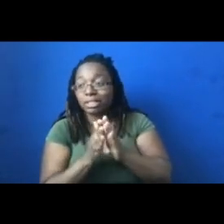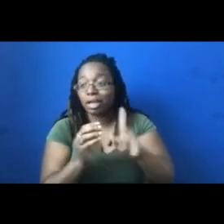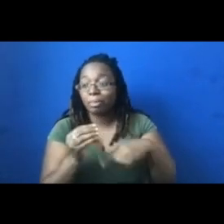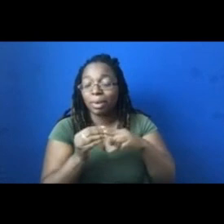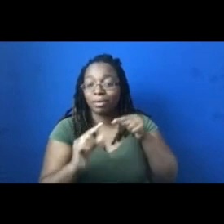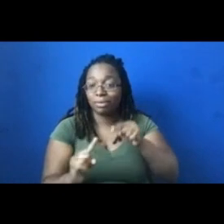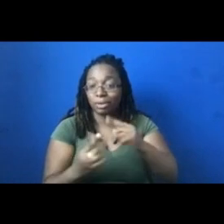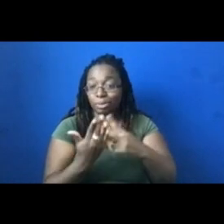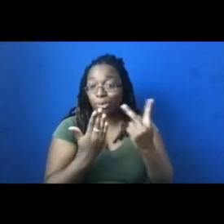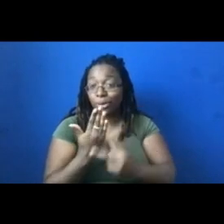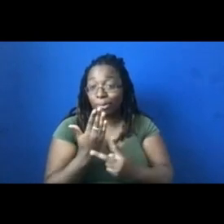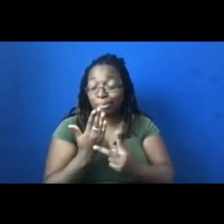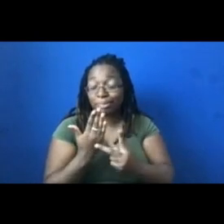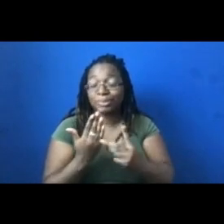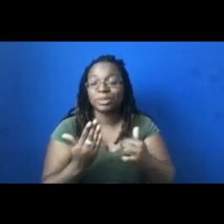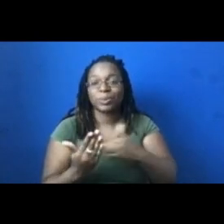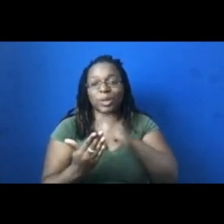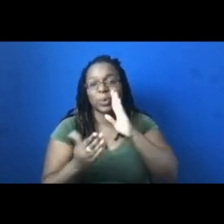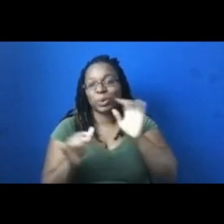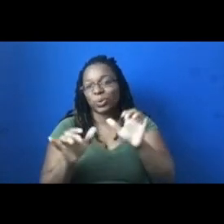to that end, we're doing reporting and monitoring.